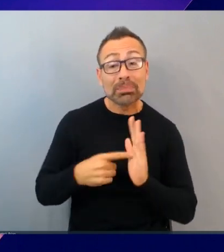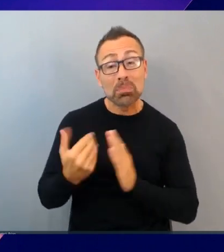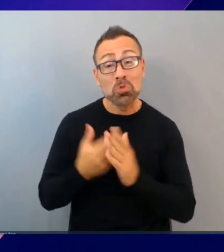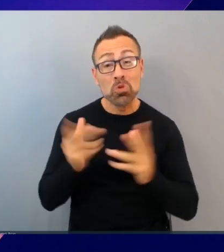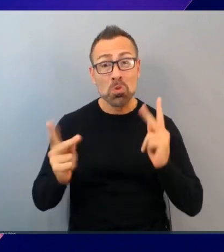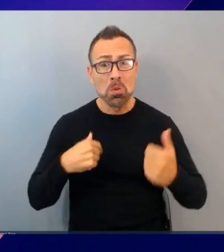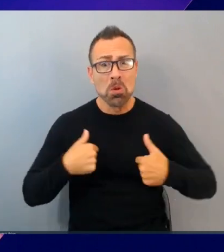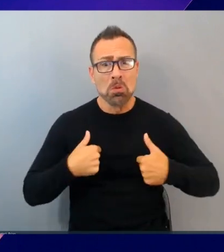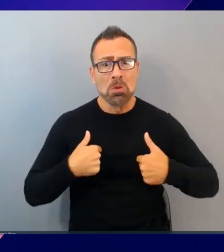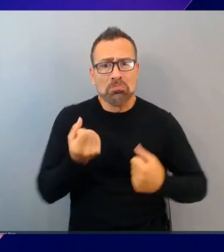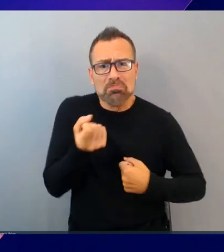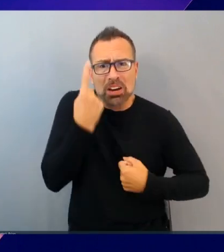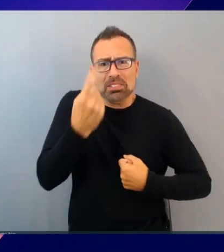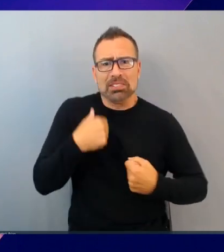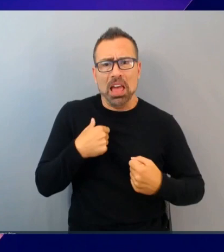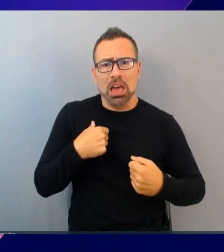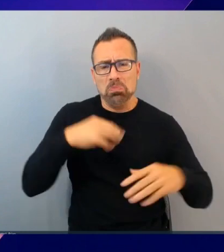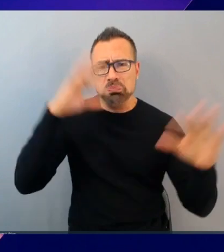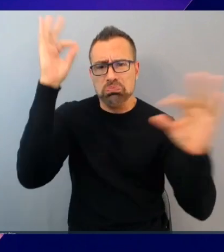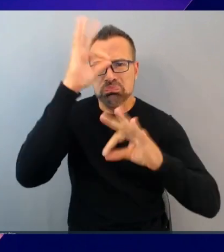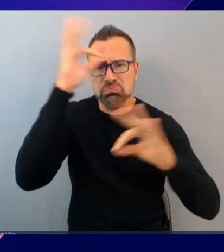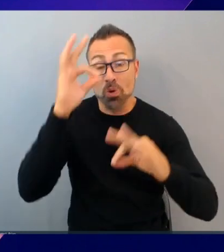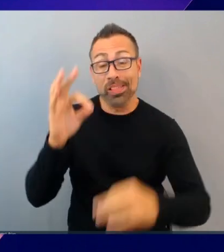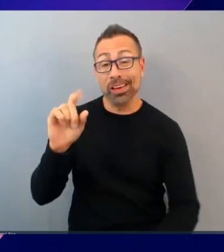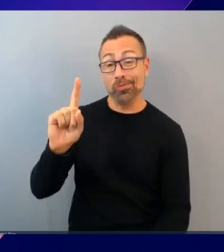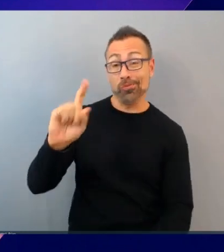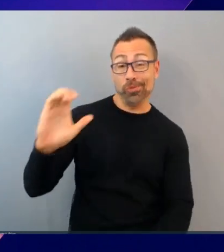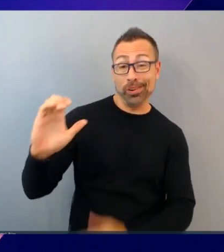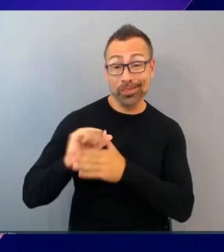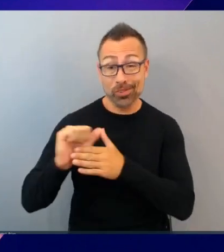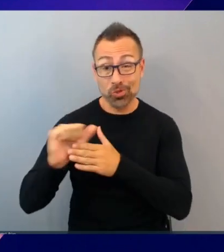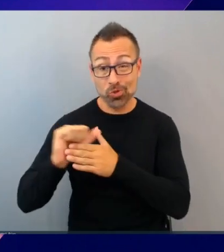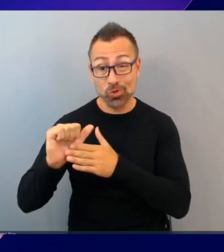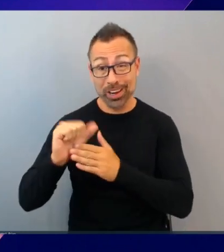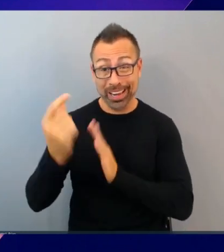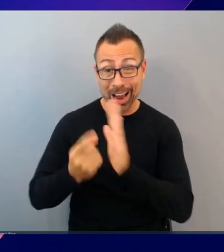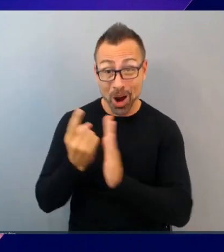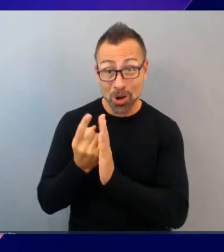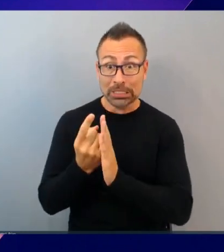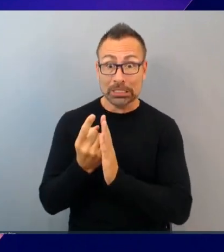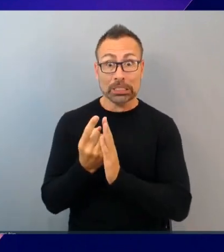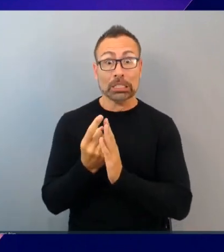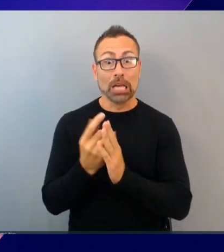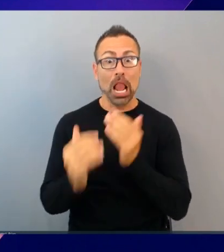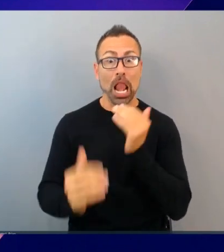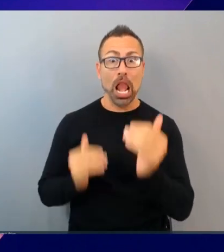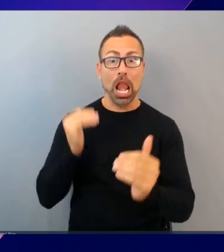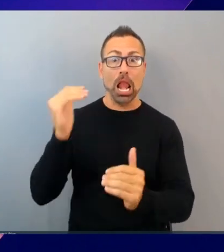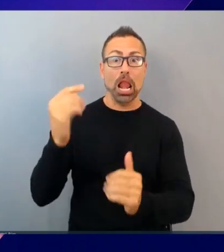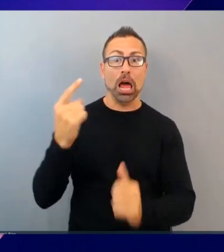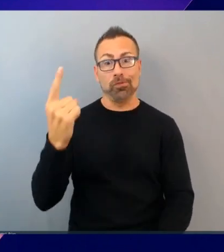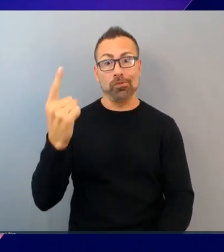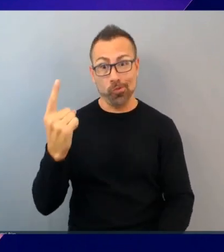Or not understand that 100 training hours is a lot for a brand new model and- Right. Good point. Maybe you don't need that convergence. Let's start small. Yeah.